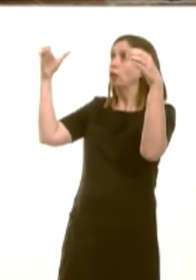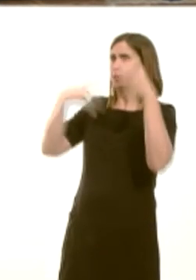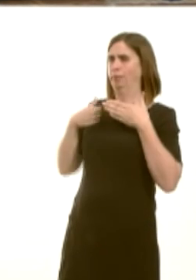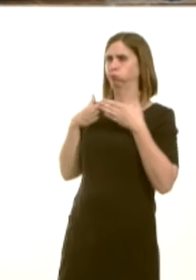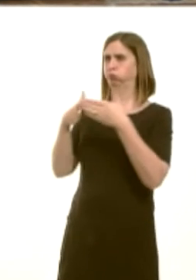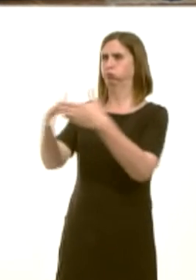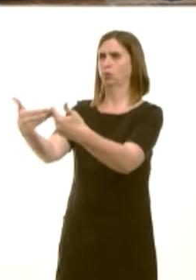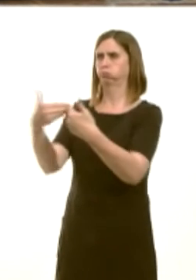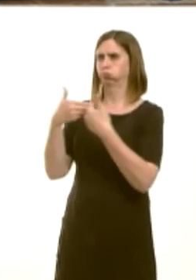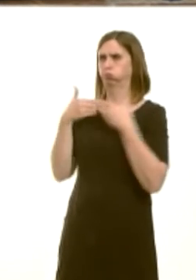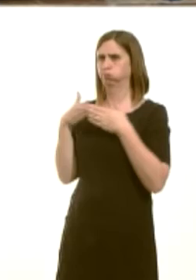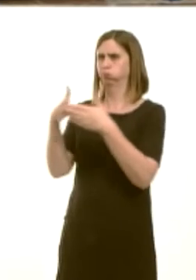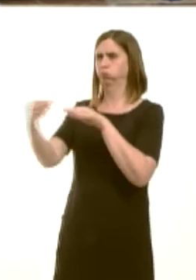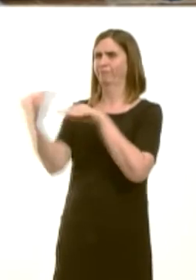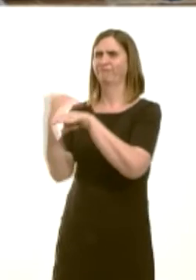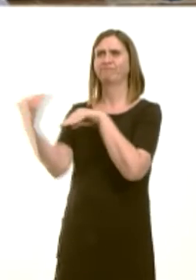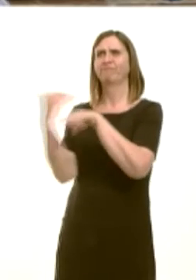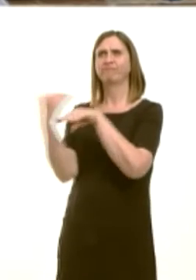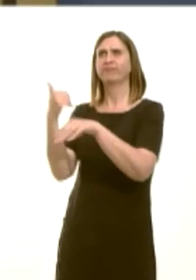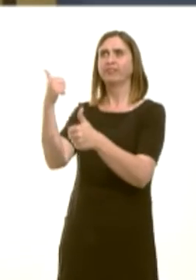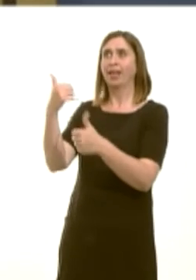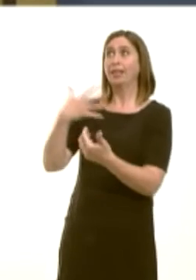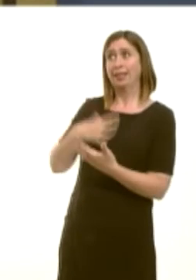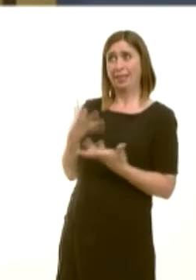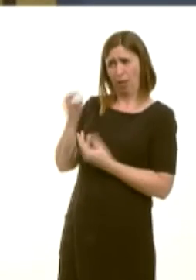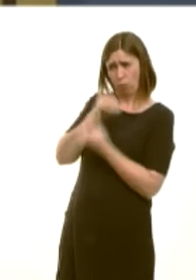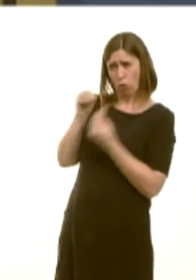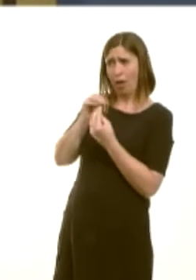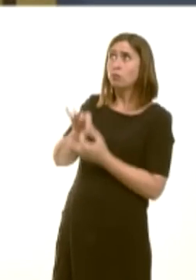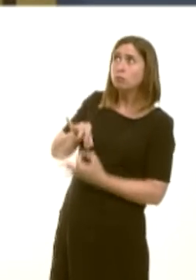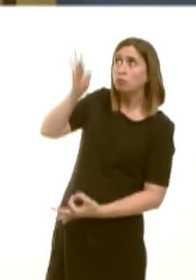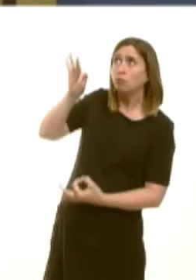that agreement can be reached in terms of what the height of that bridge should be.